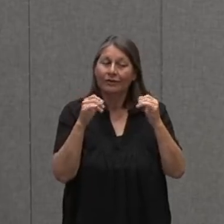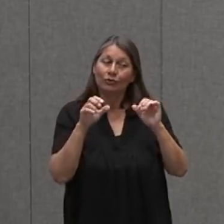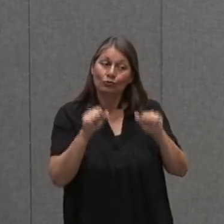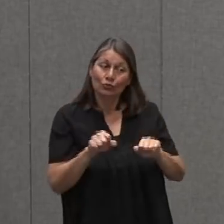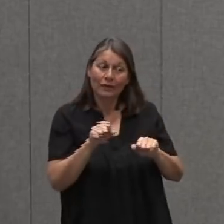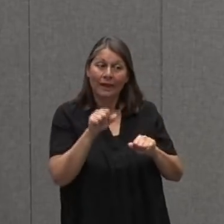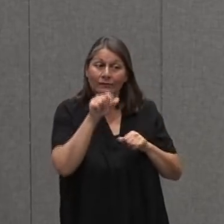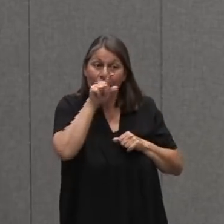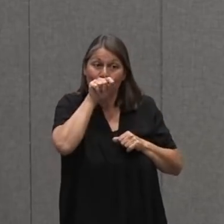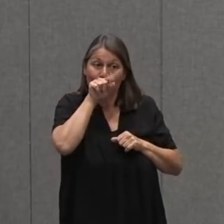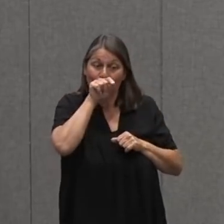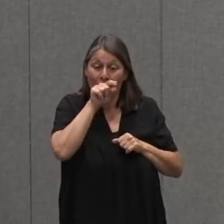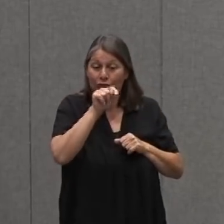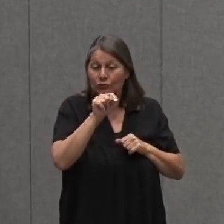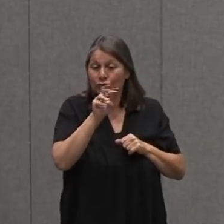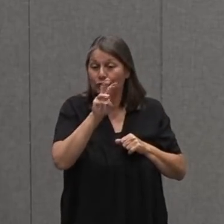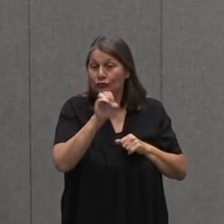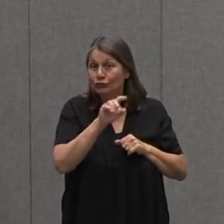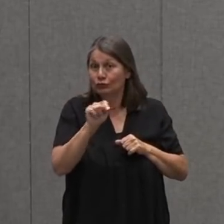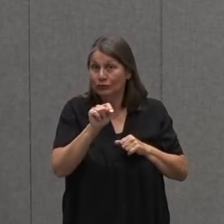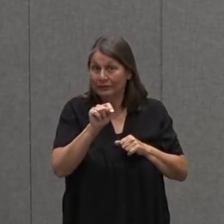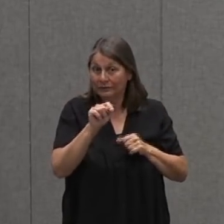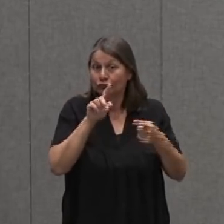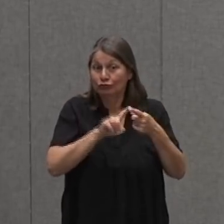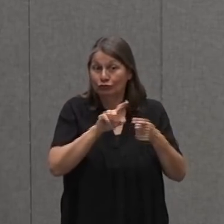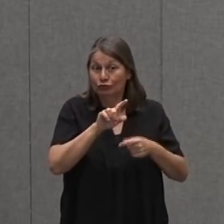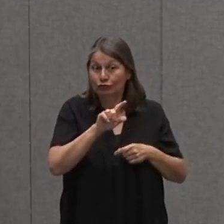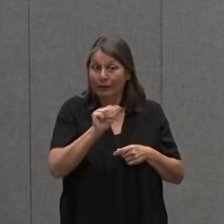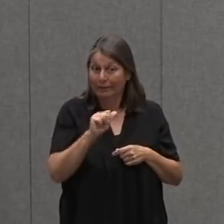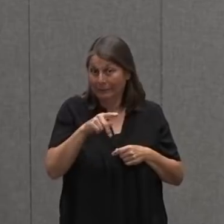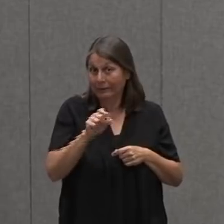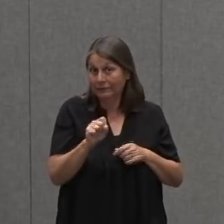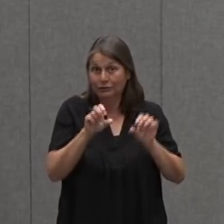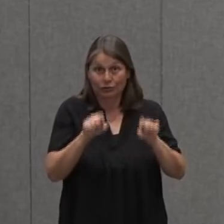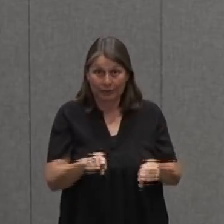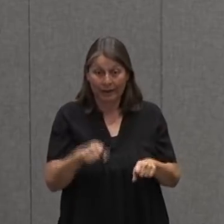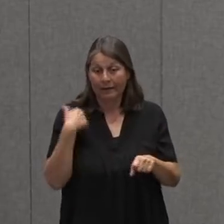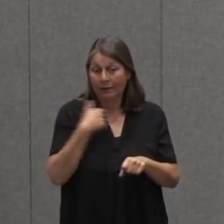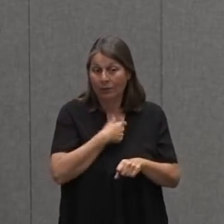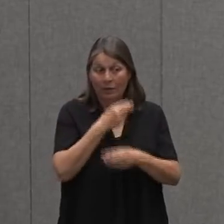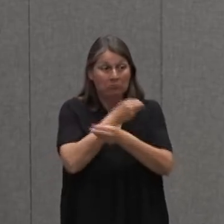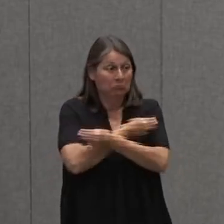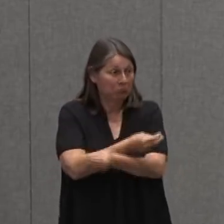Twitter feed, and we can share them with our friends. So here we go.